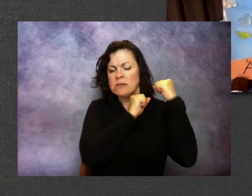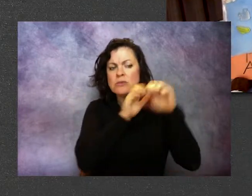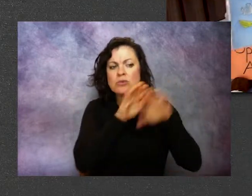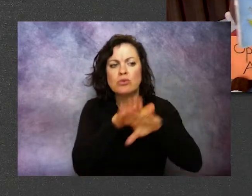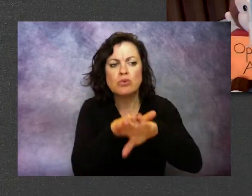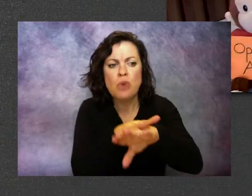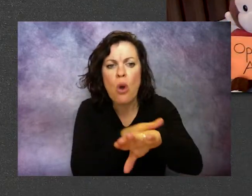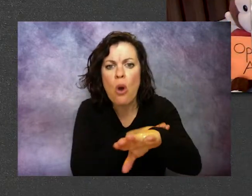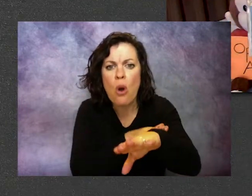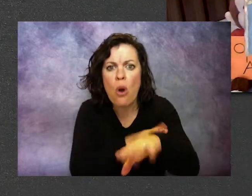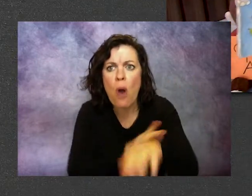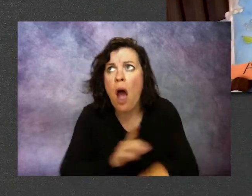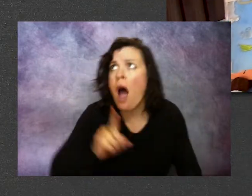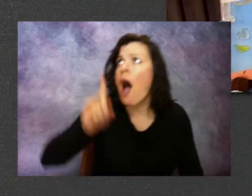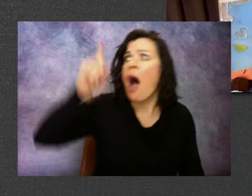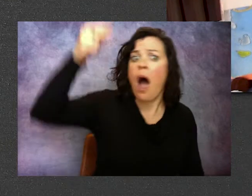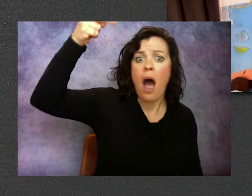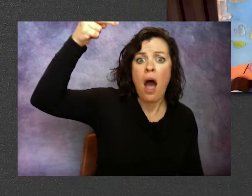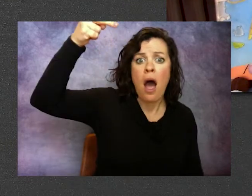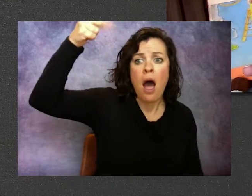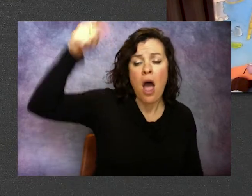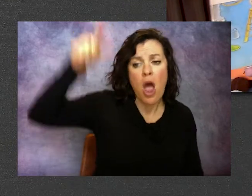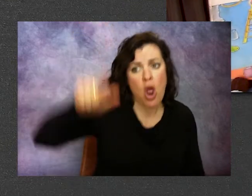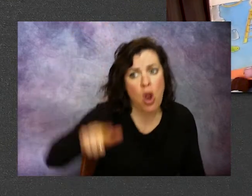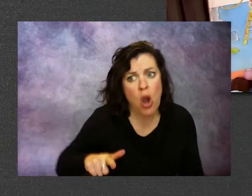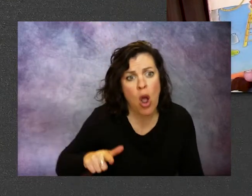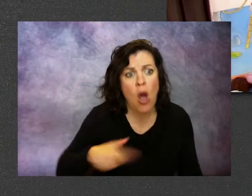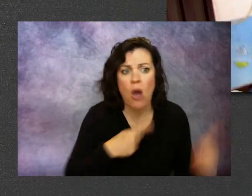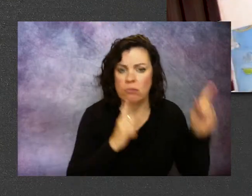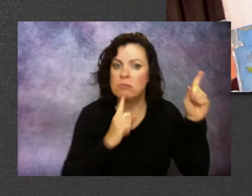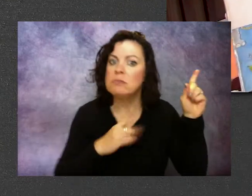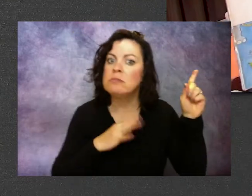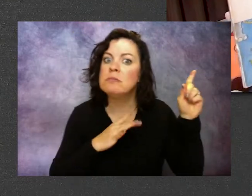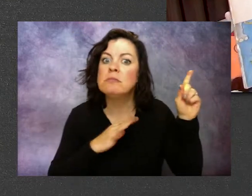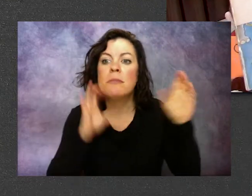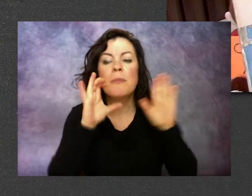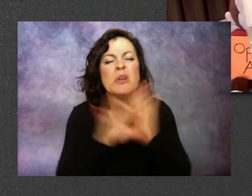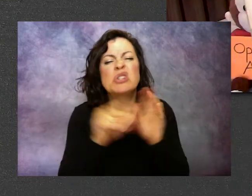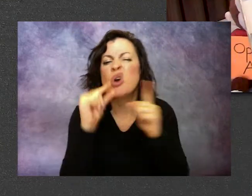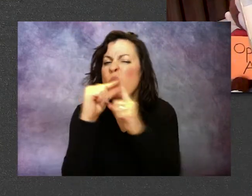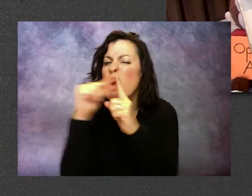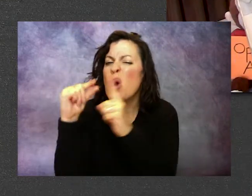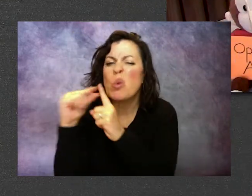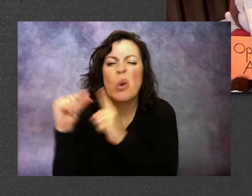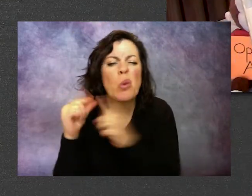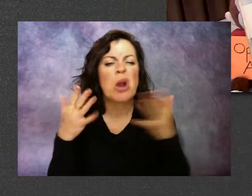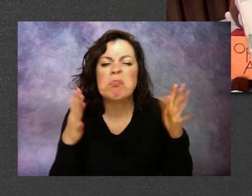is because the pictures are awesome. They're so detailed. There aren't many words, but sometimes the pictures